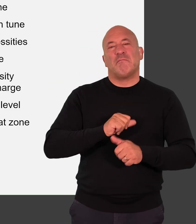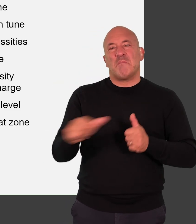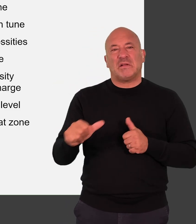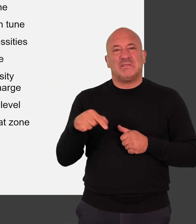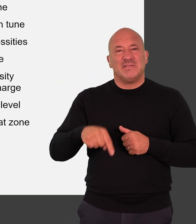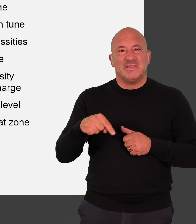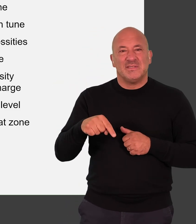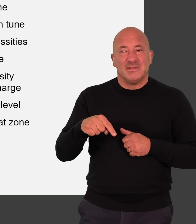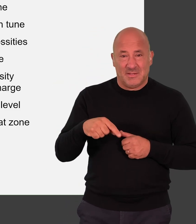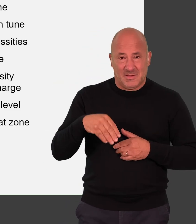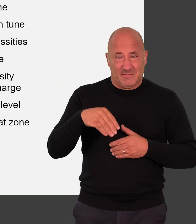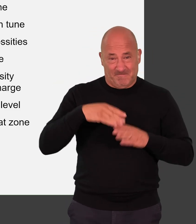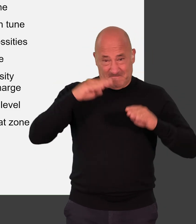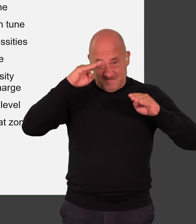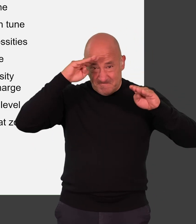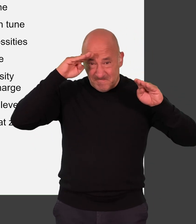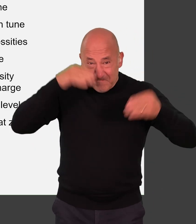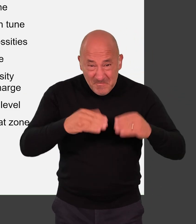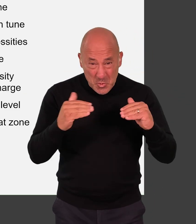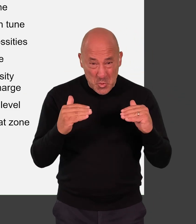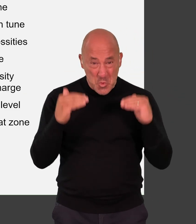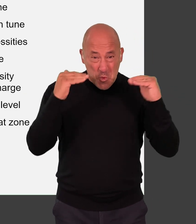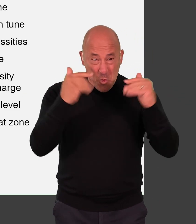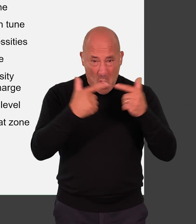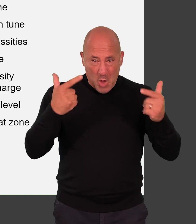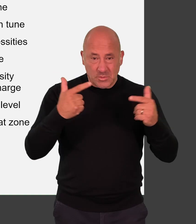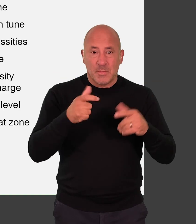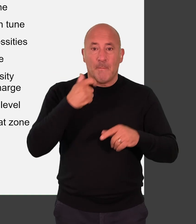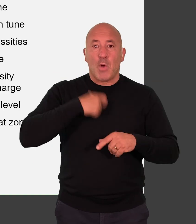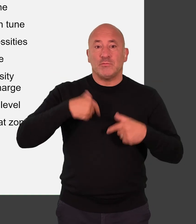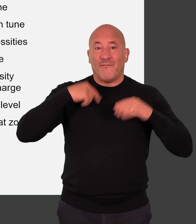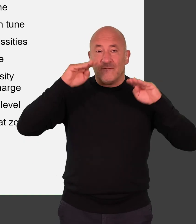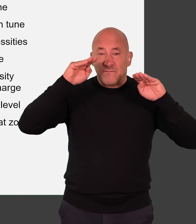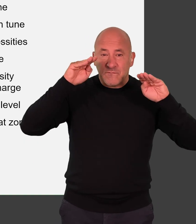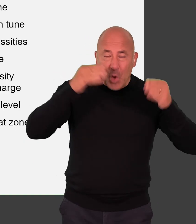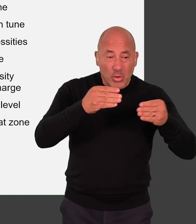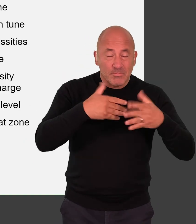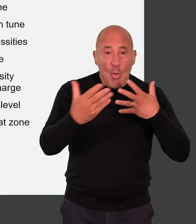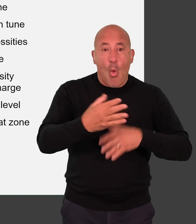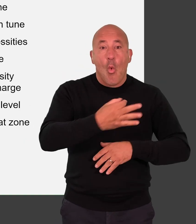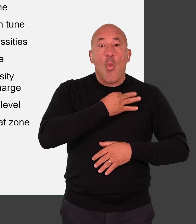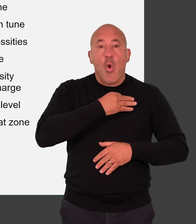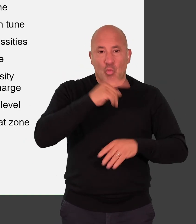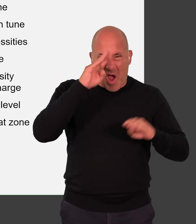When the intensity level is also high, the risk is the person’s focus shifts